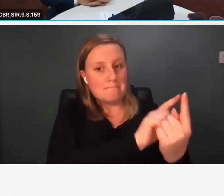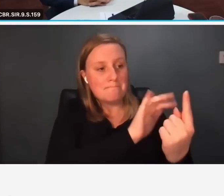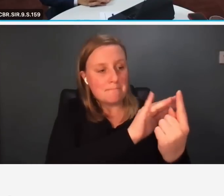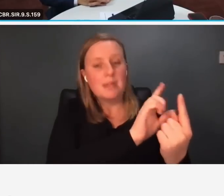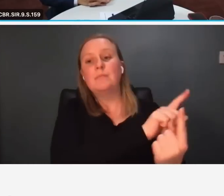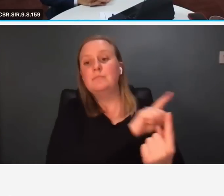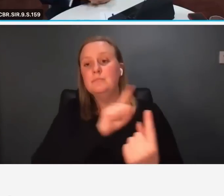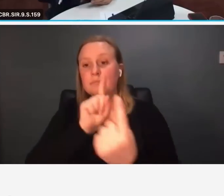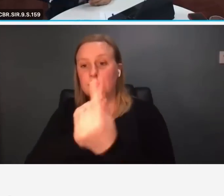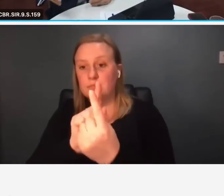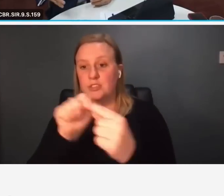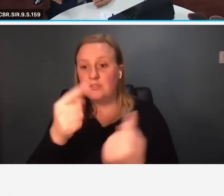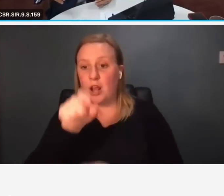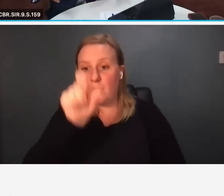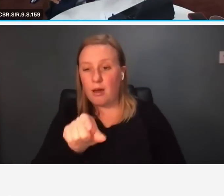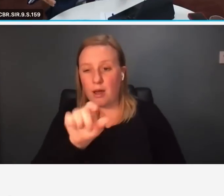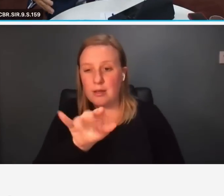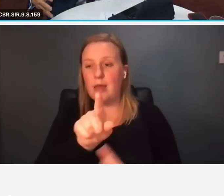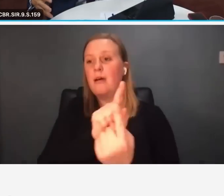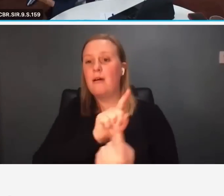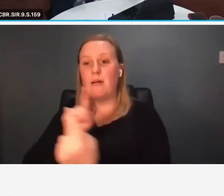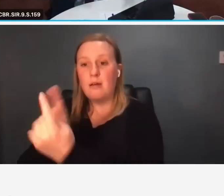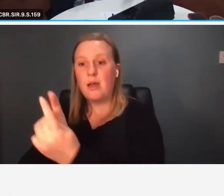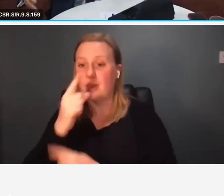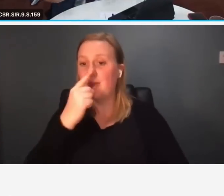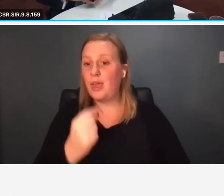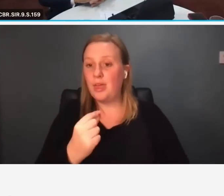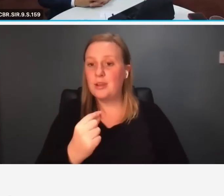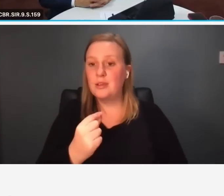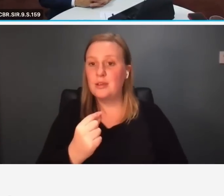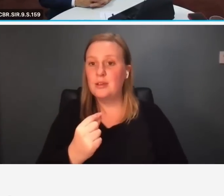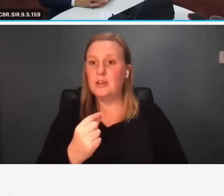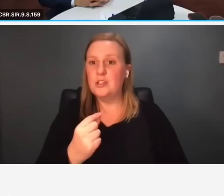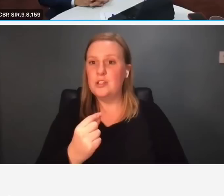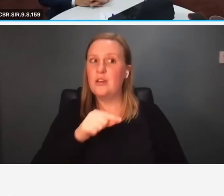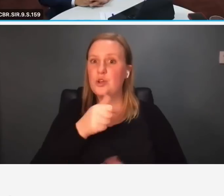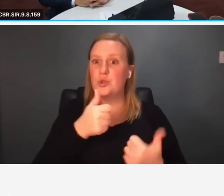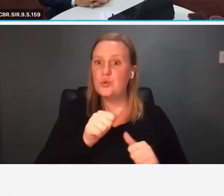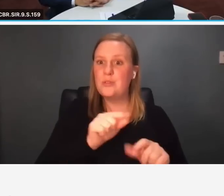So please use that to try and work through this